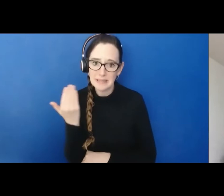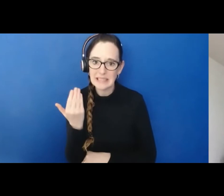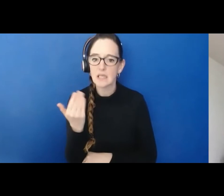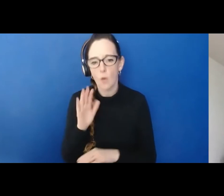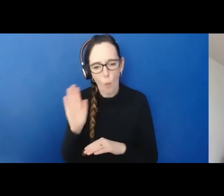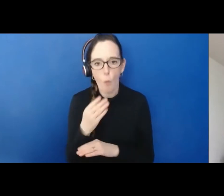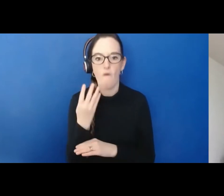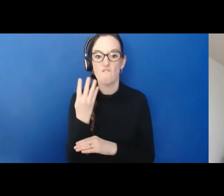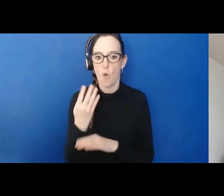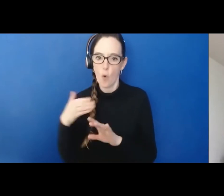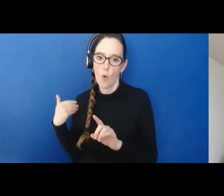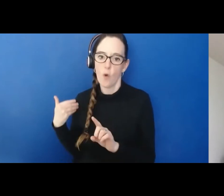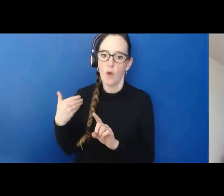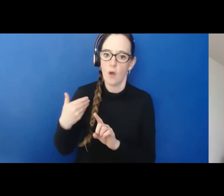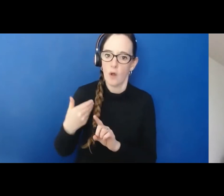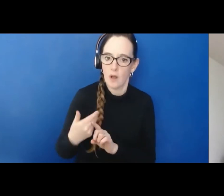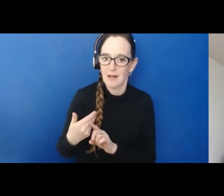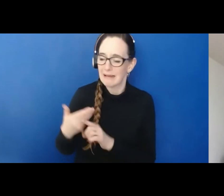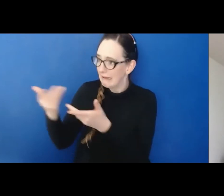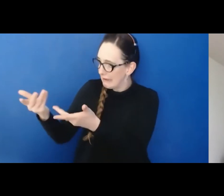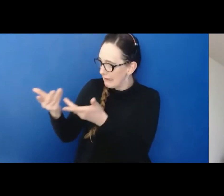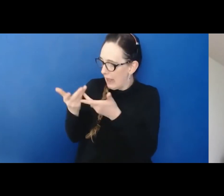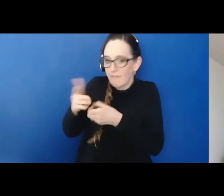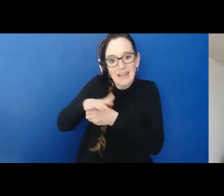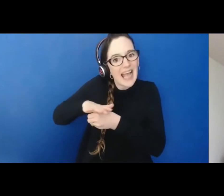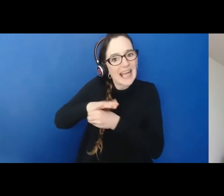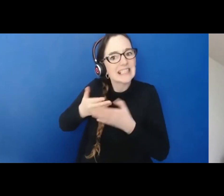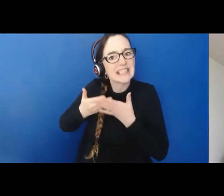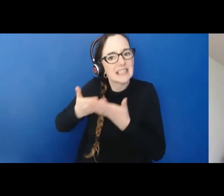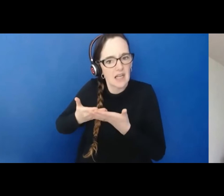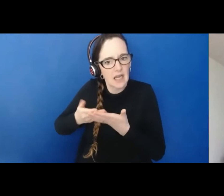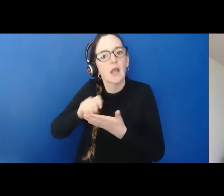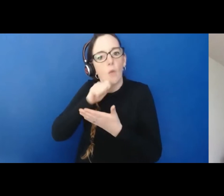to contribute a case study which will be published on our website and shared with all attendees